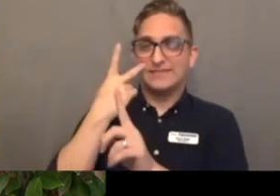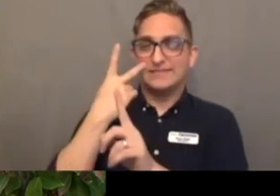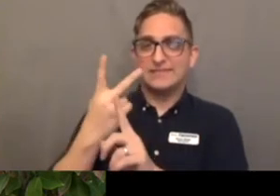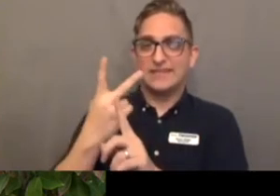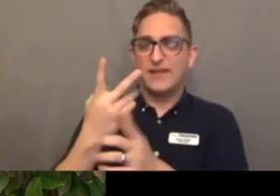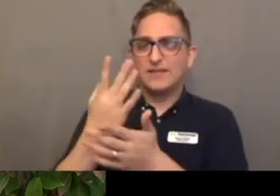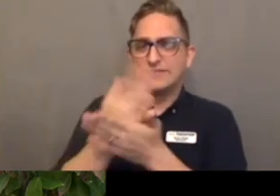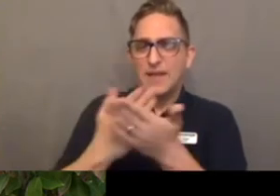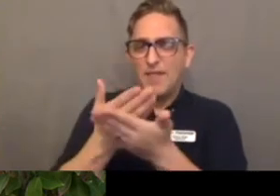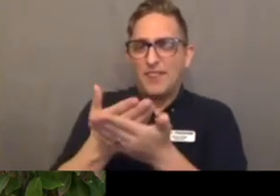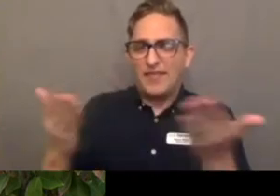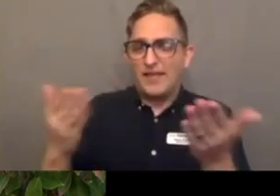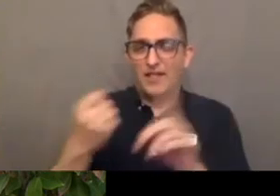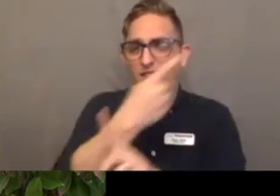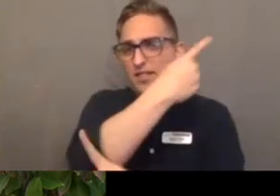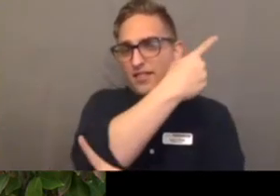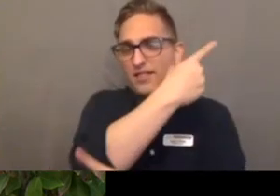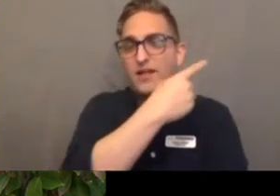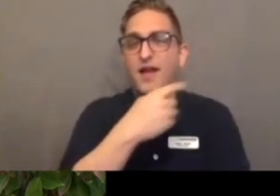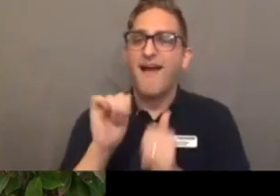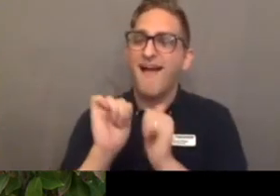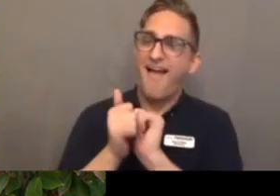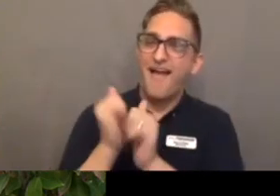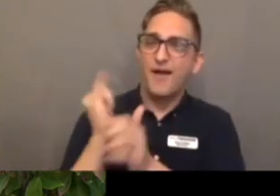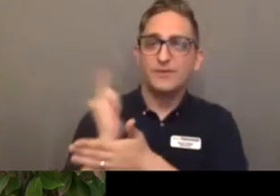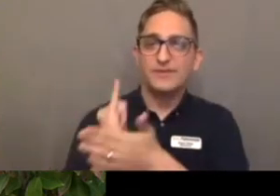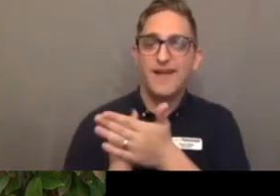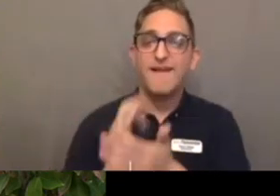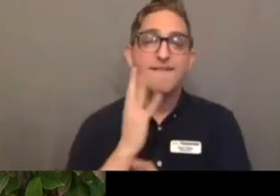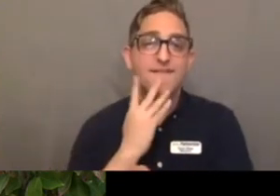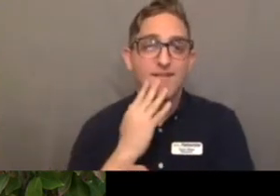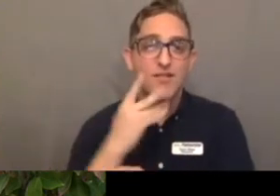design the color palettes appropriately knowing that there several types of color blindness